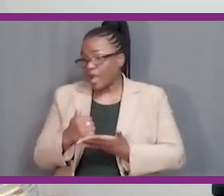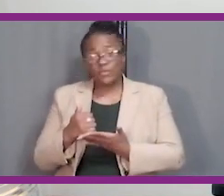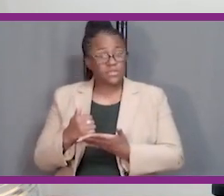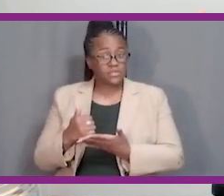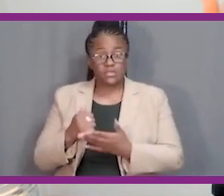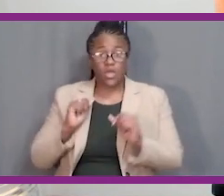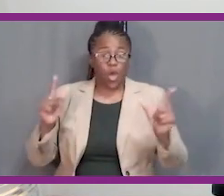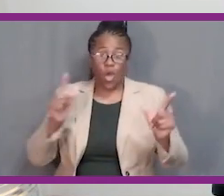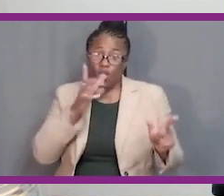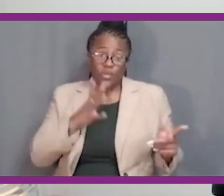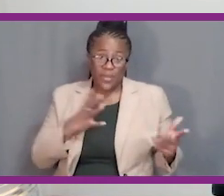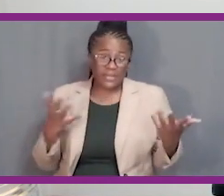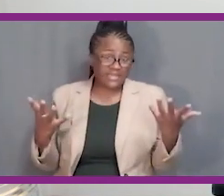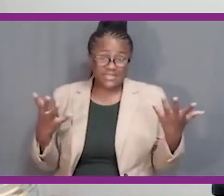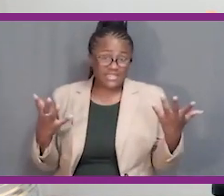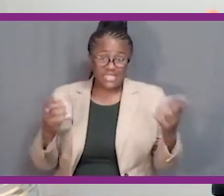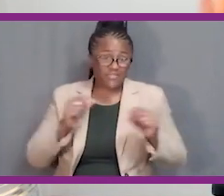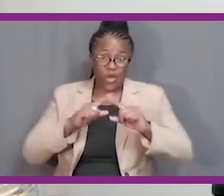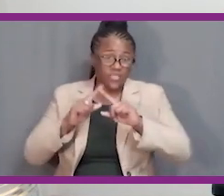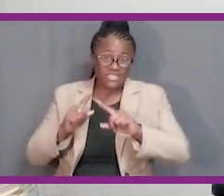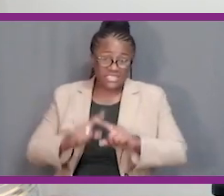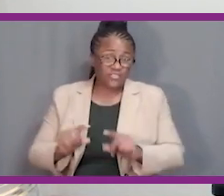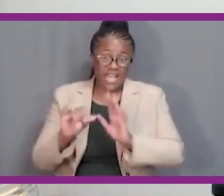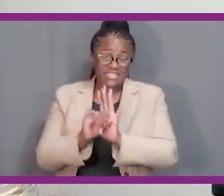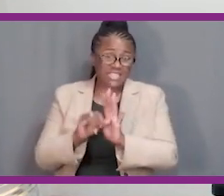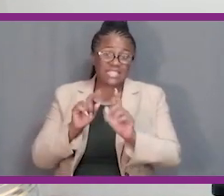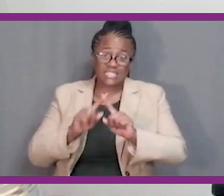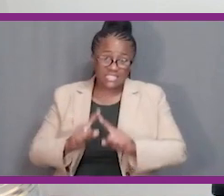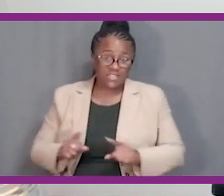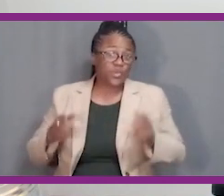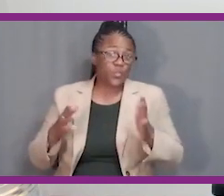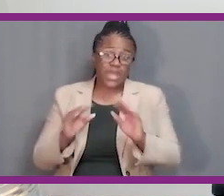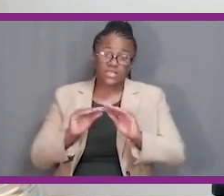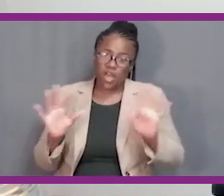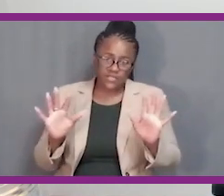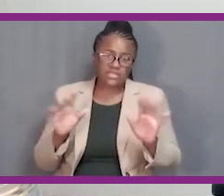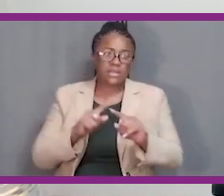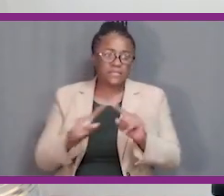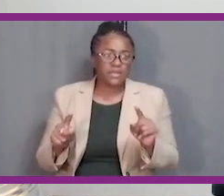but I think that part of what we're talking about to me, I mean again, it's solidarity,